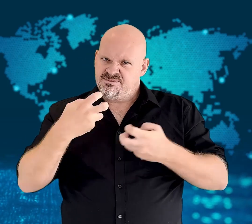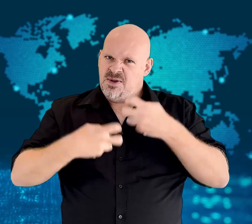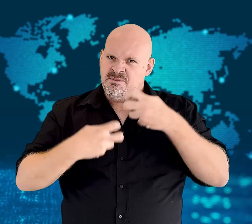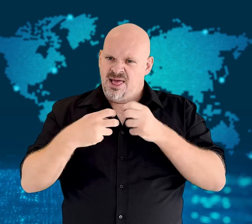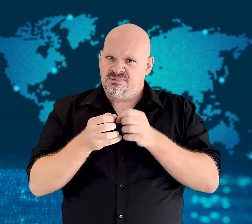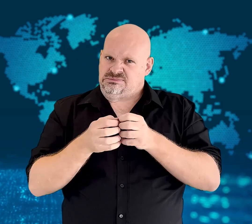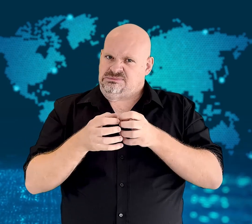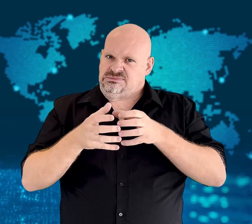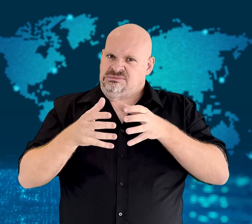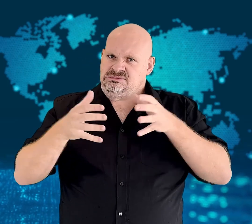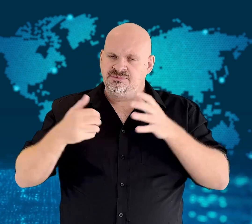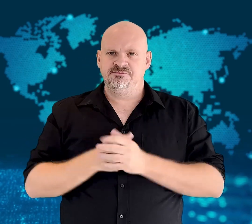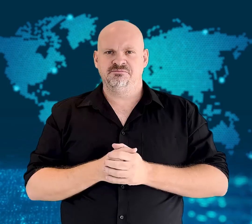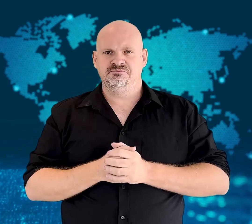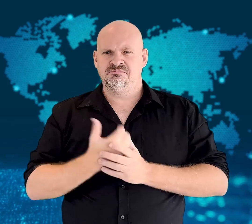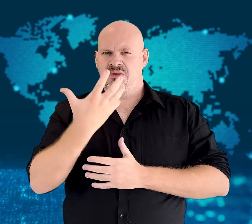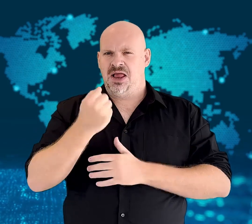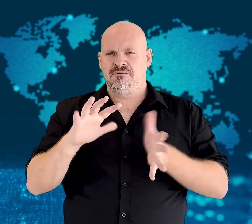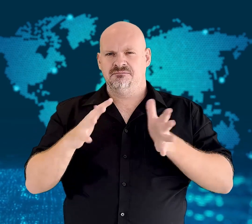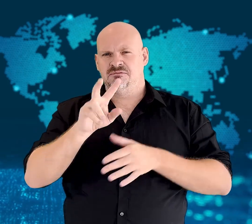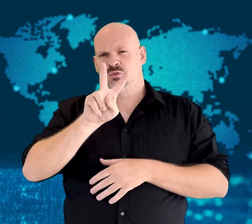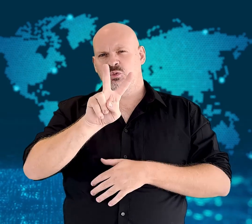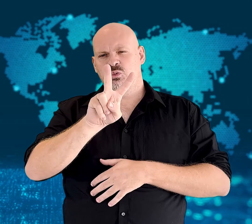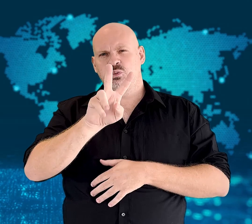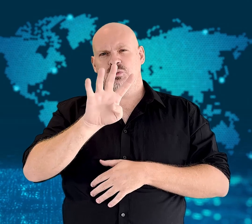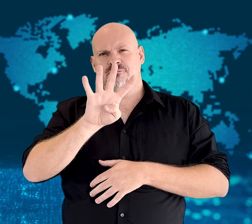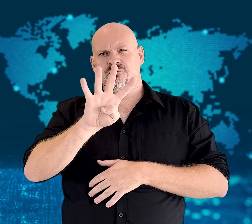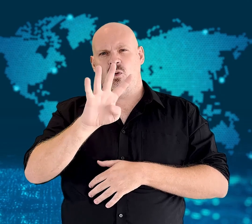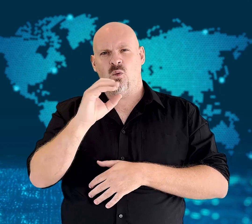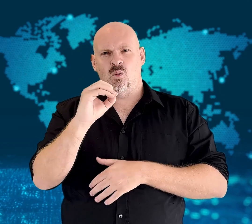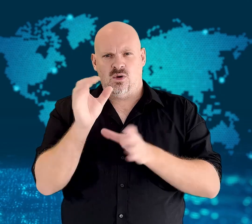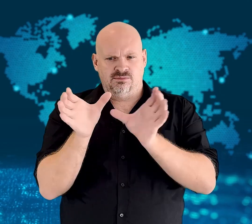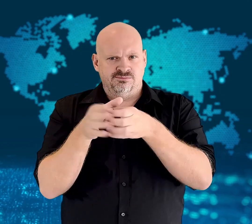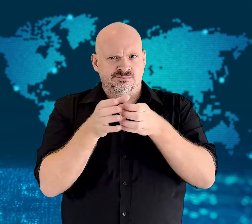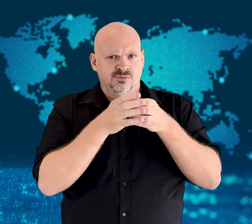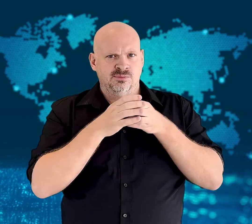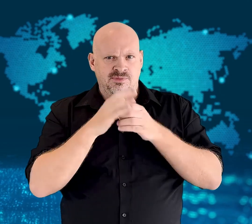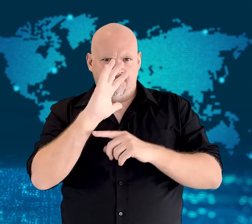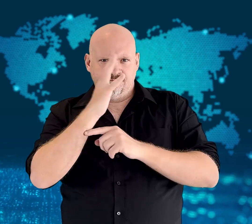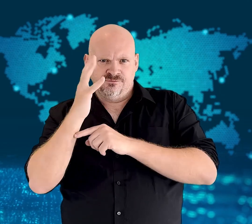loggers, and farmers who want their land.